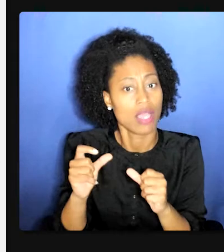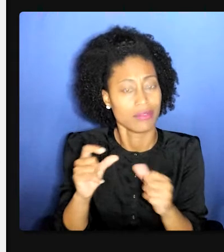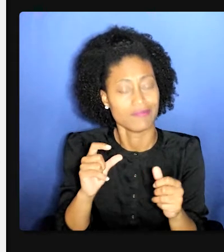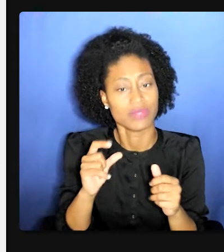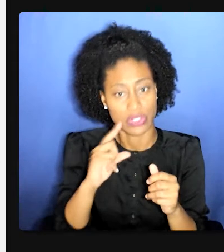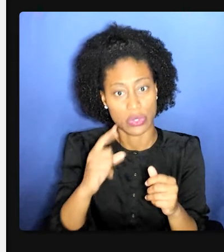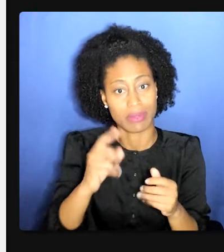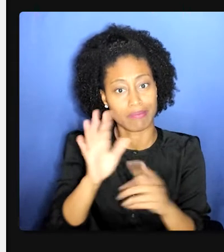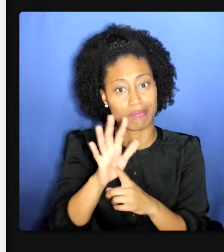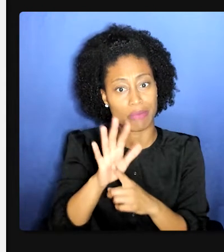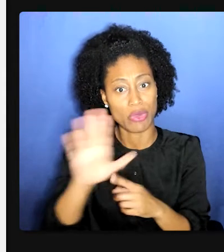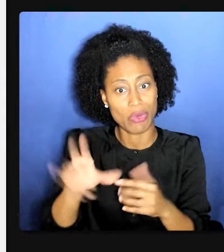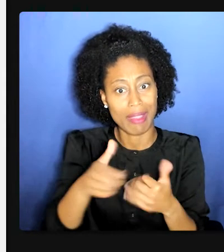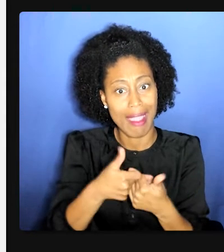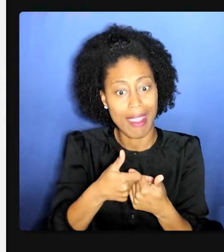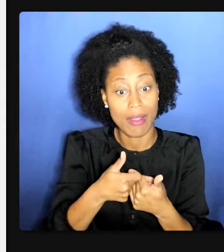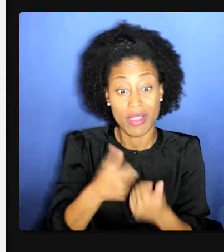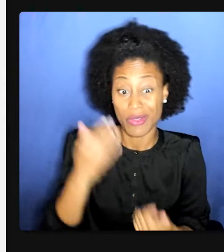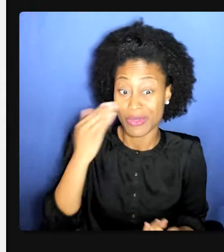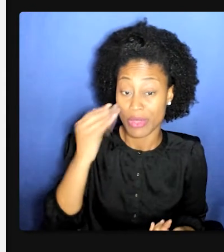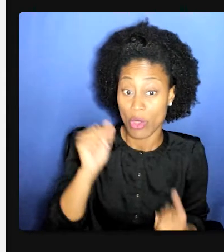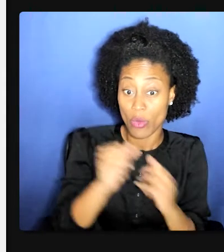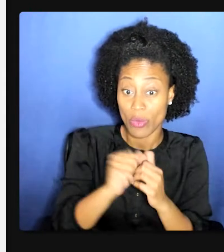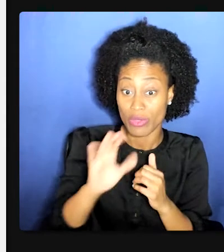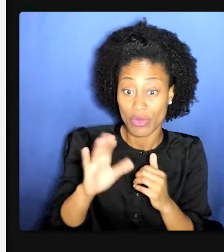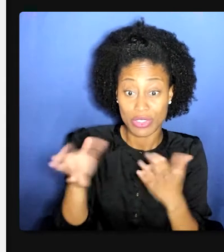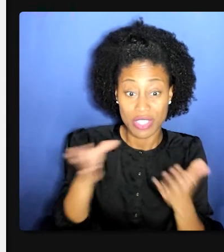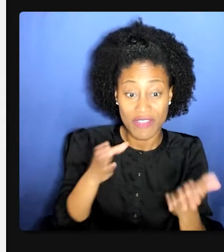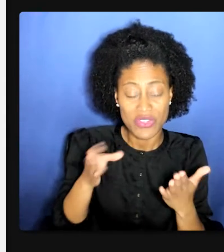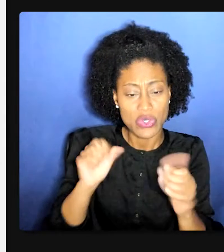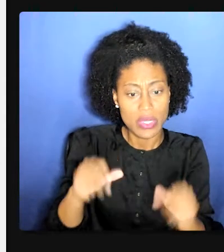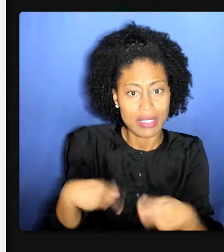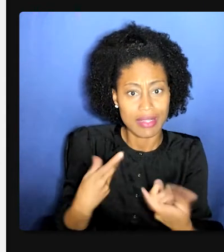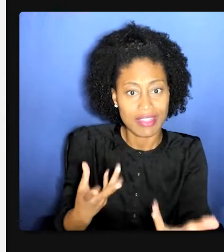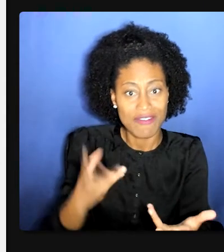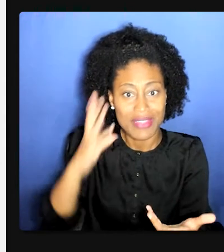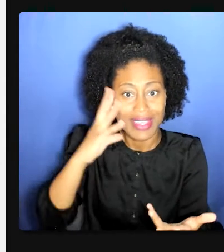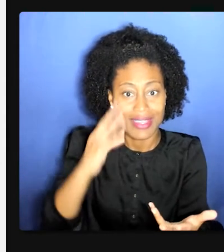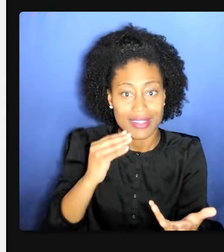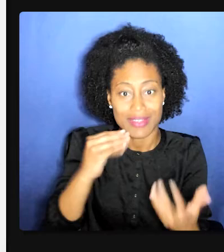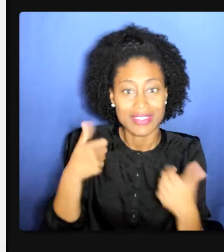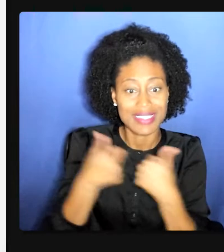you get to deliver game experiences and content with rapid iteration.